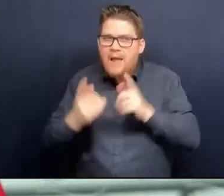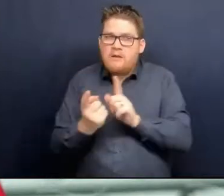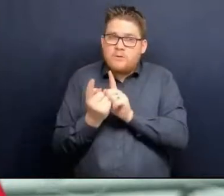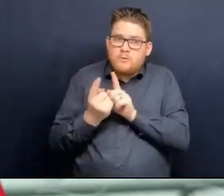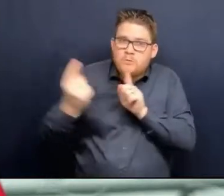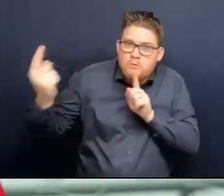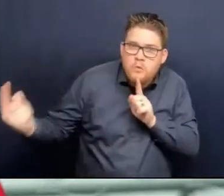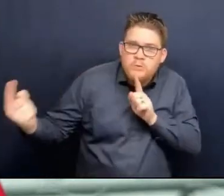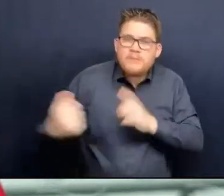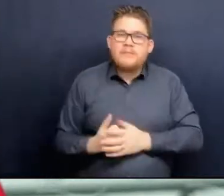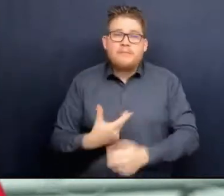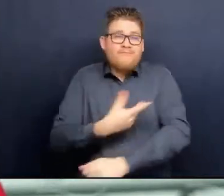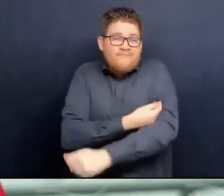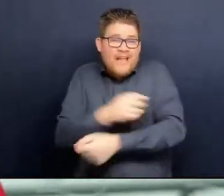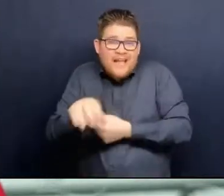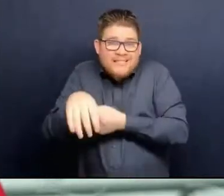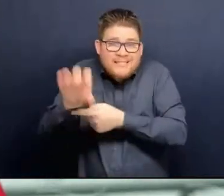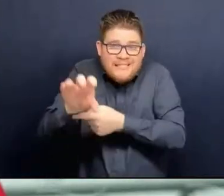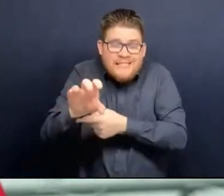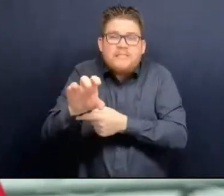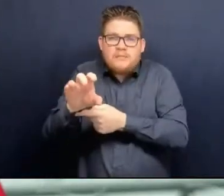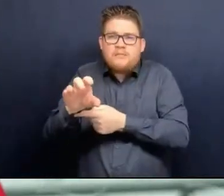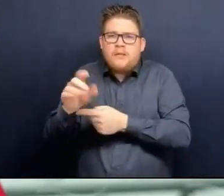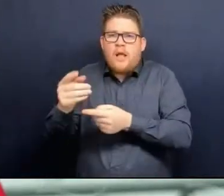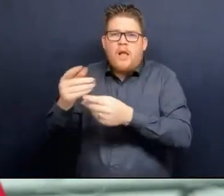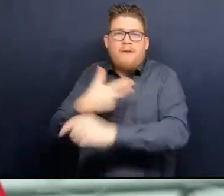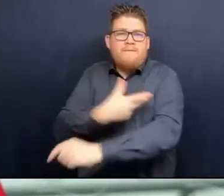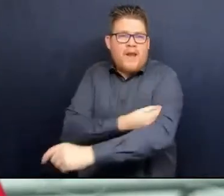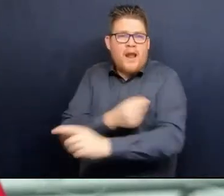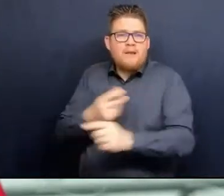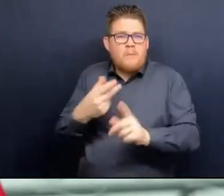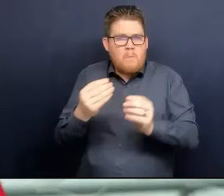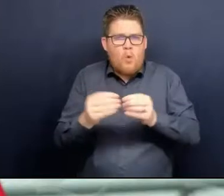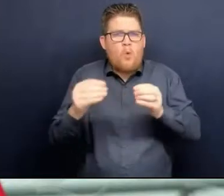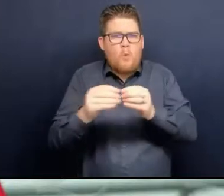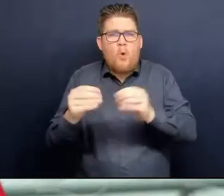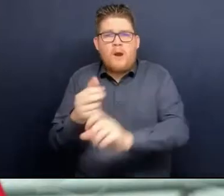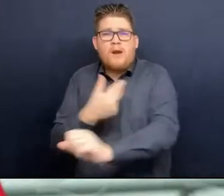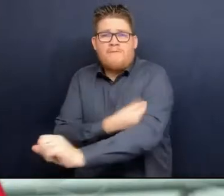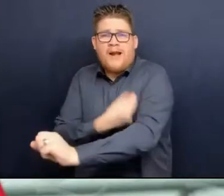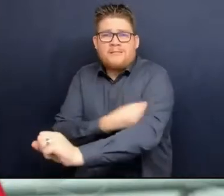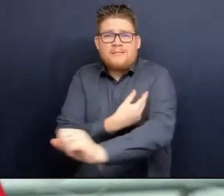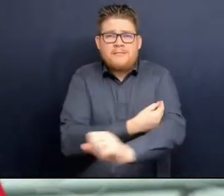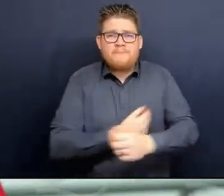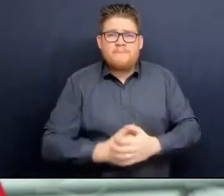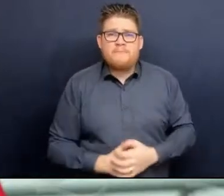many things we don't know about this virus and how it's going to change, so we need to keep those